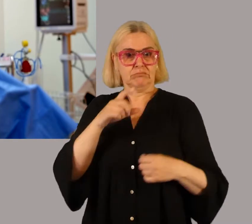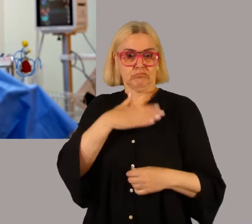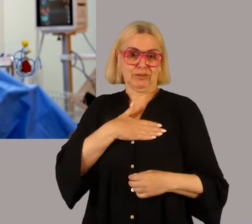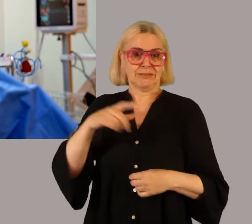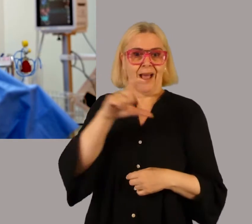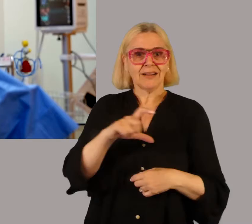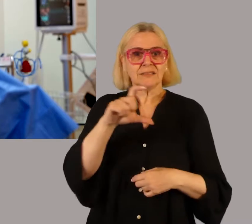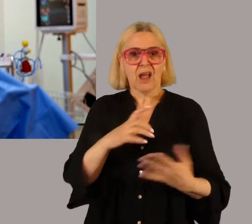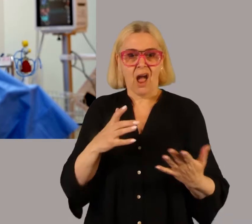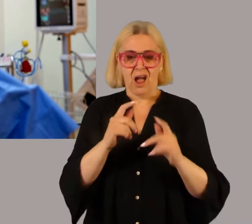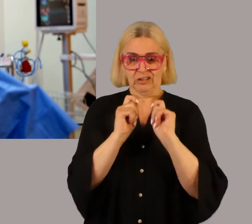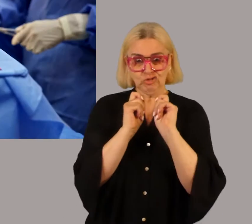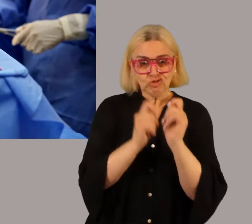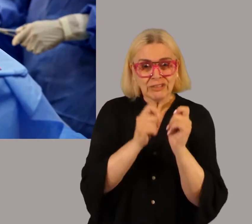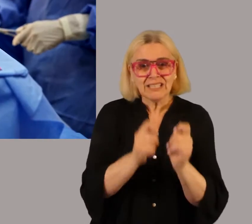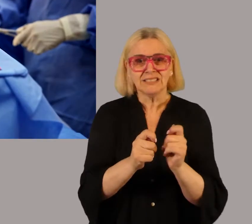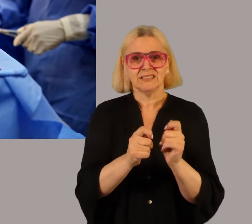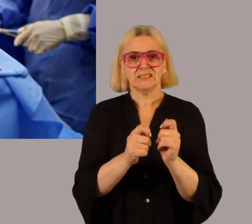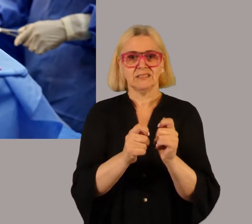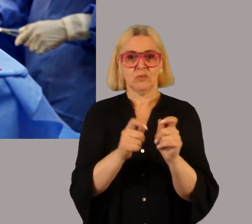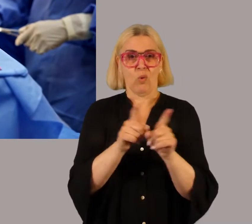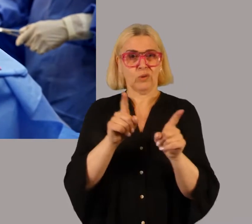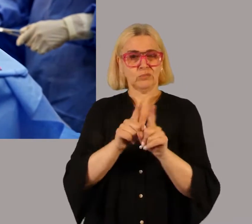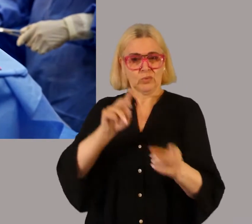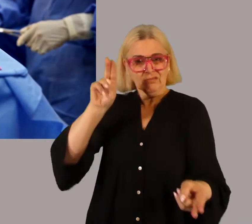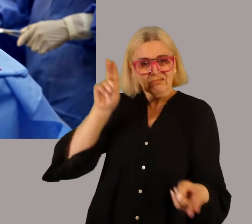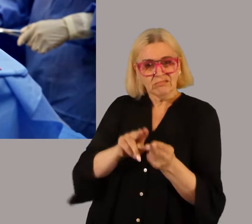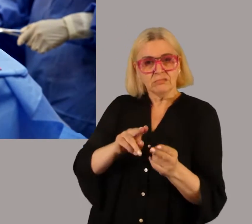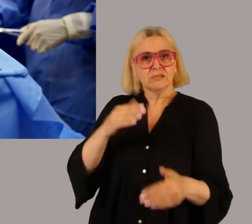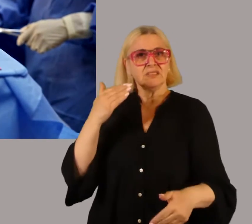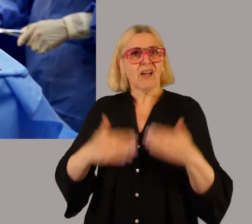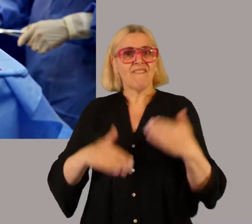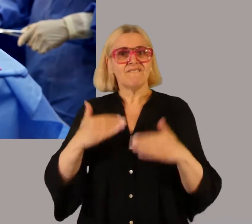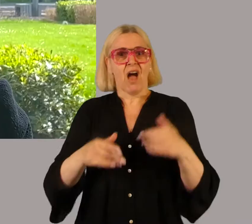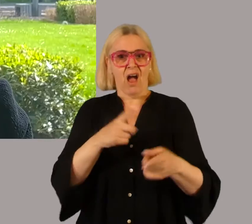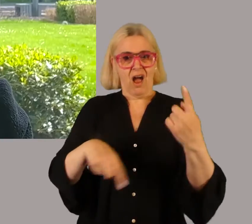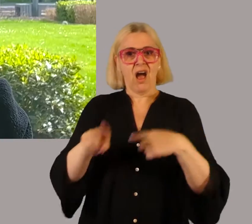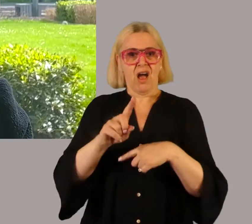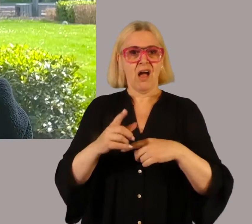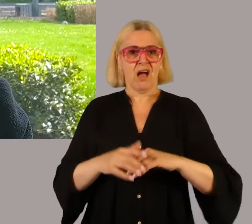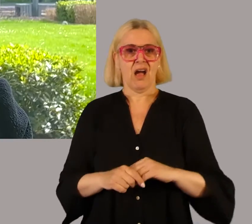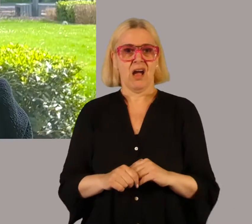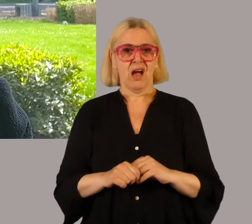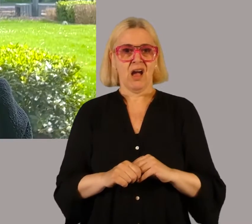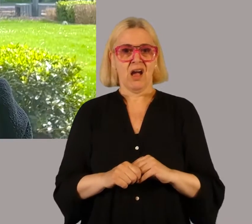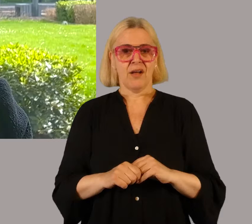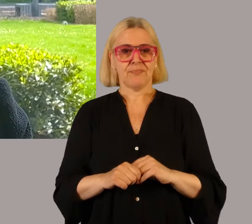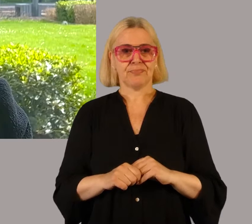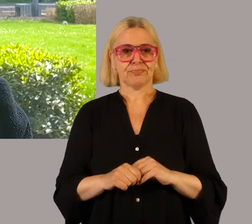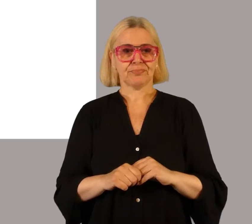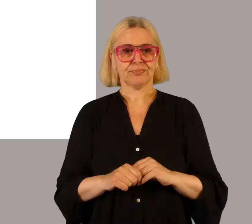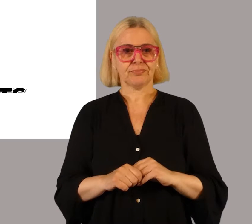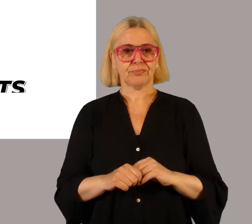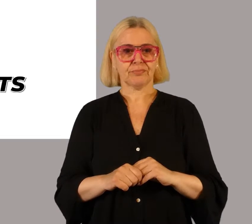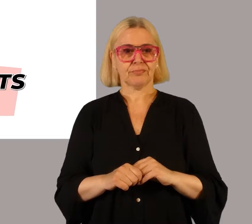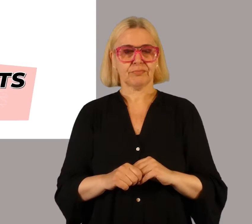metastatic breast cancer, treat most, alleviate the suffering of all, and abandon no-one.